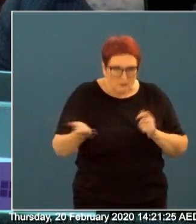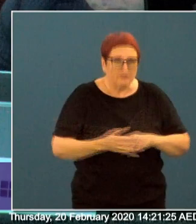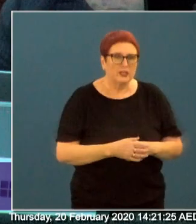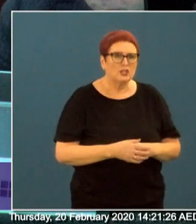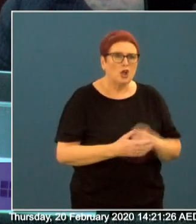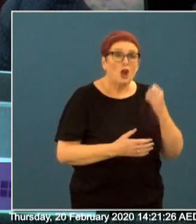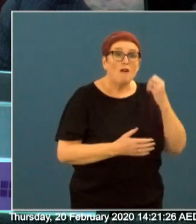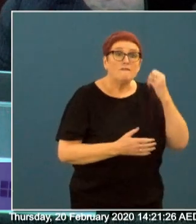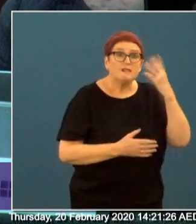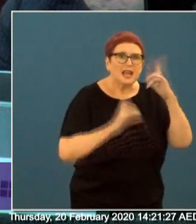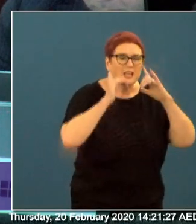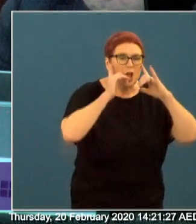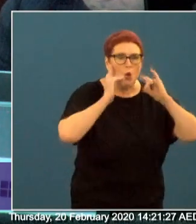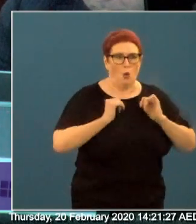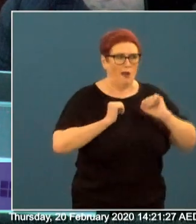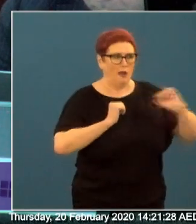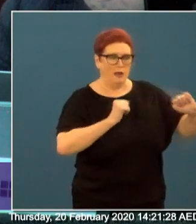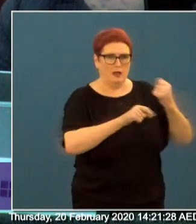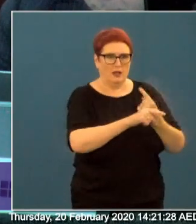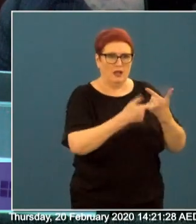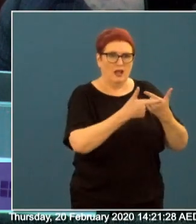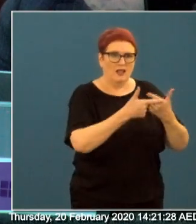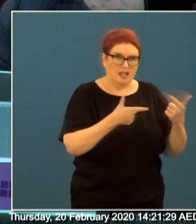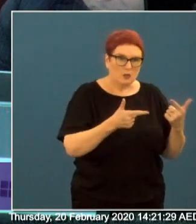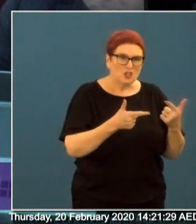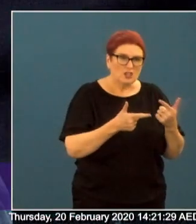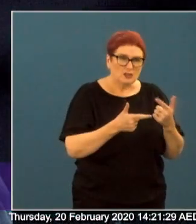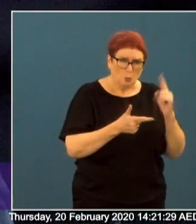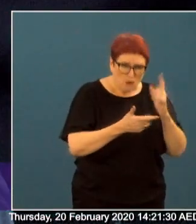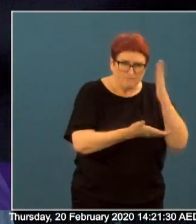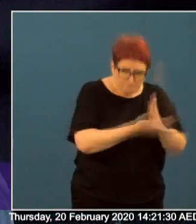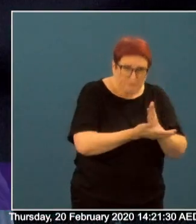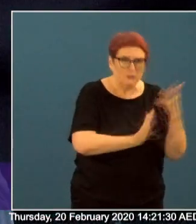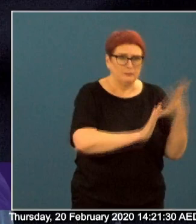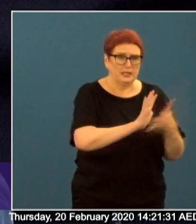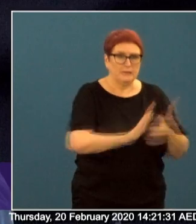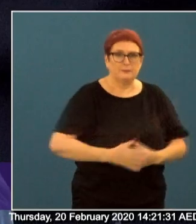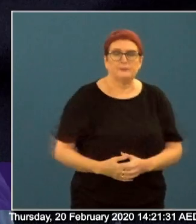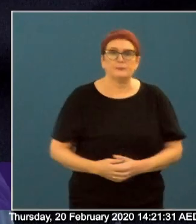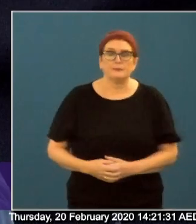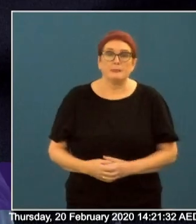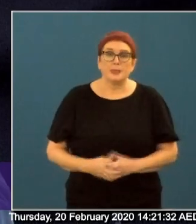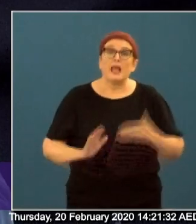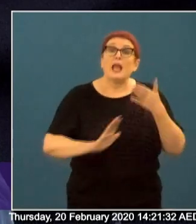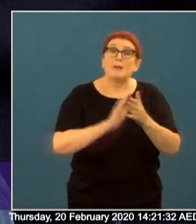Again, back to the coalface, what does this actually mean? At the coalface, this means practitioners are obliged